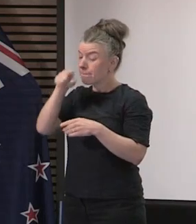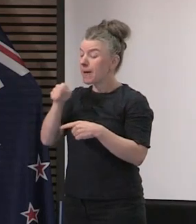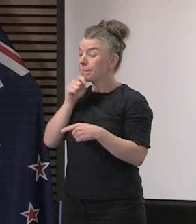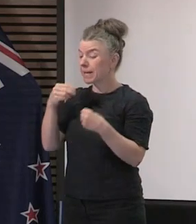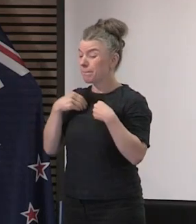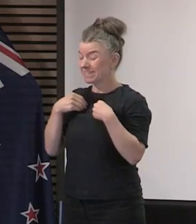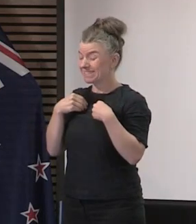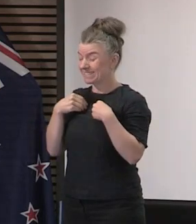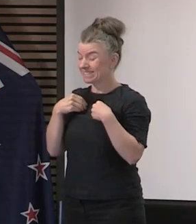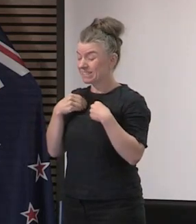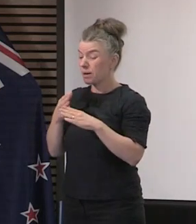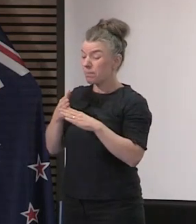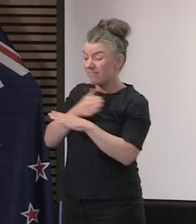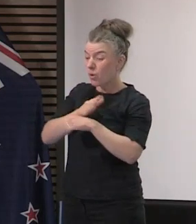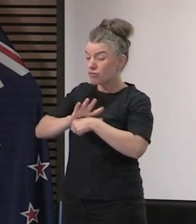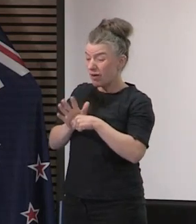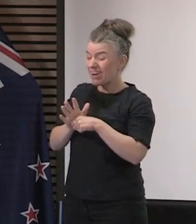...RETURNING TO UPSTREAM...